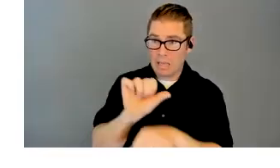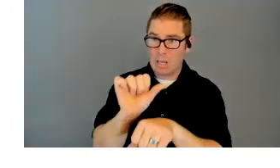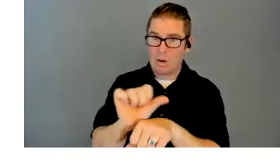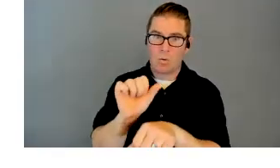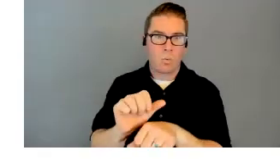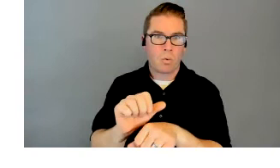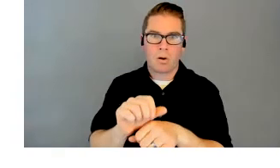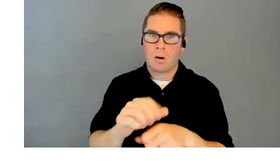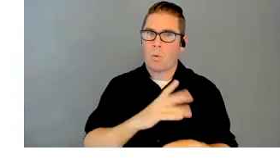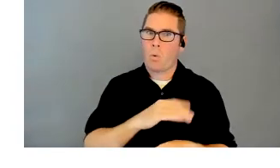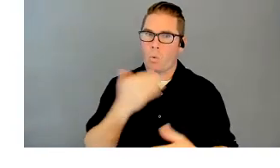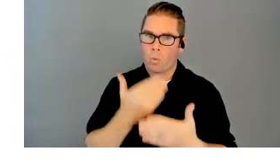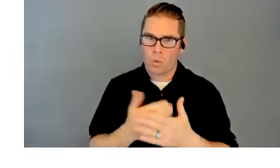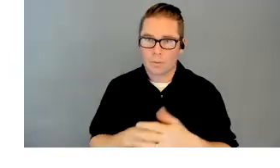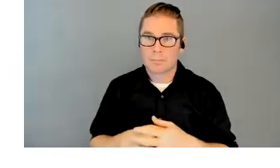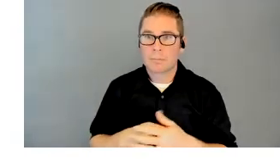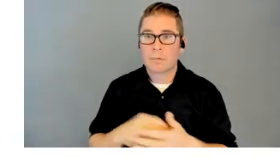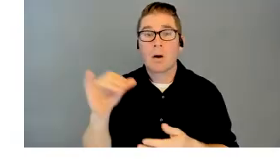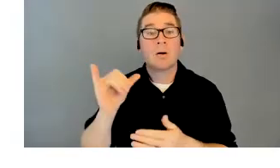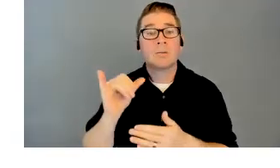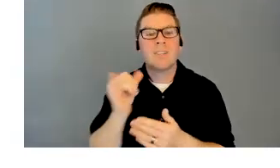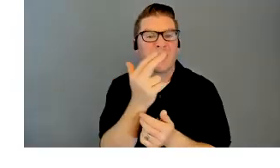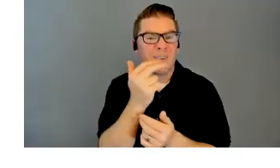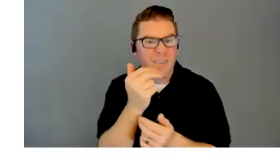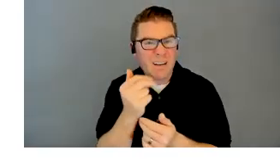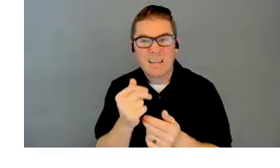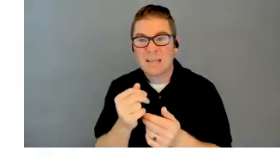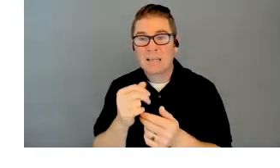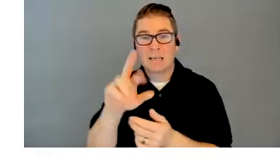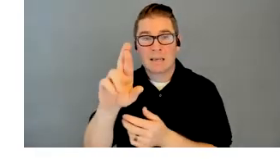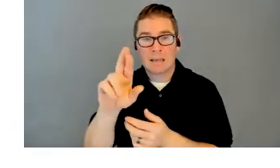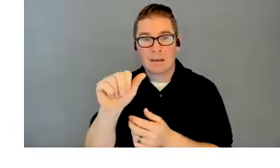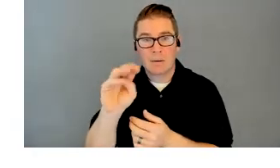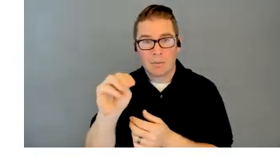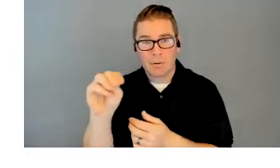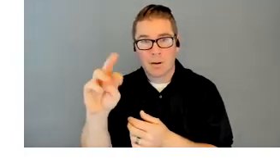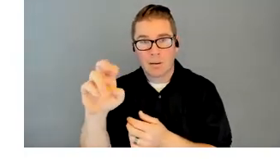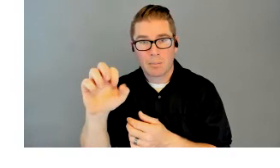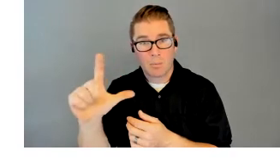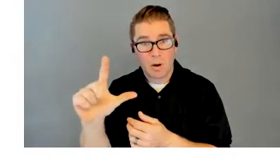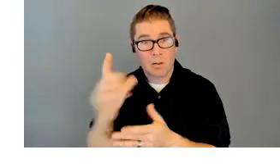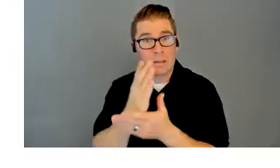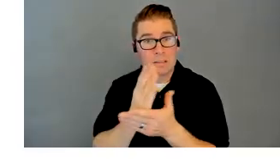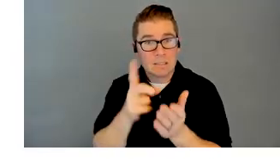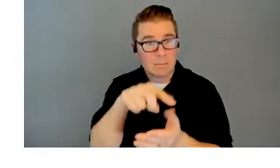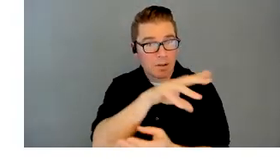The comments of people who go through whatever it is, is they like it. Yeah. You're right.